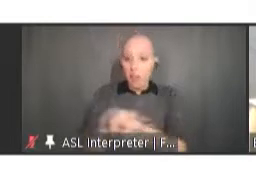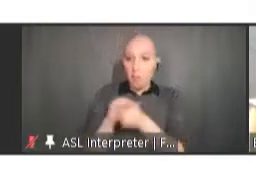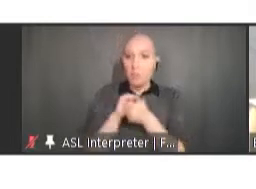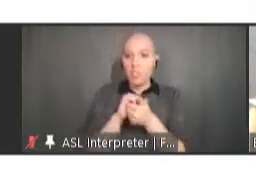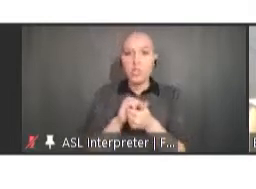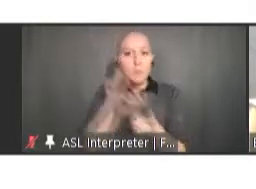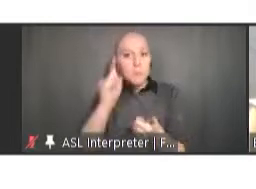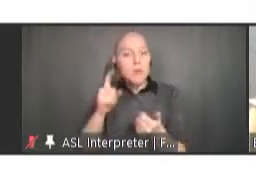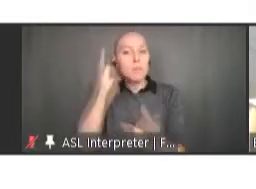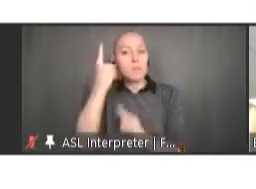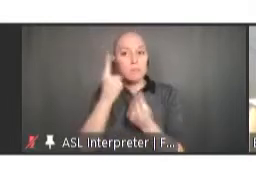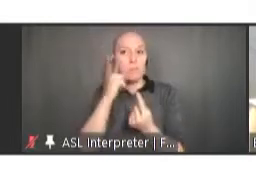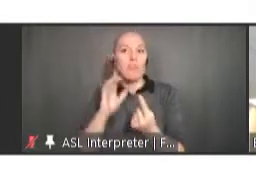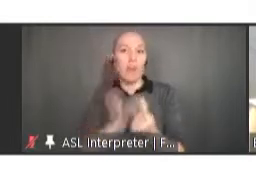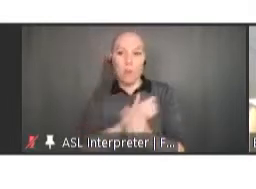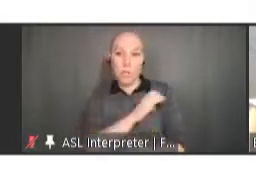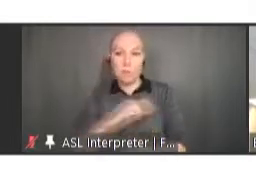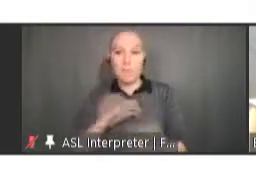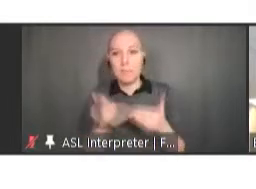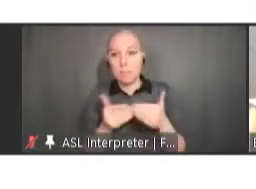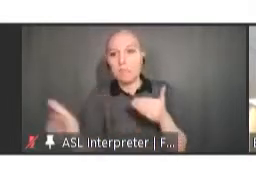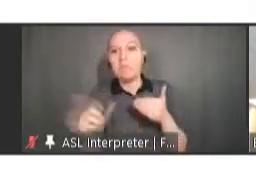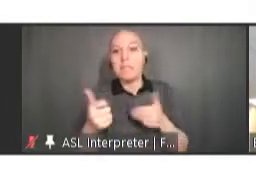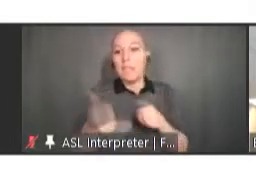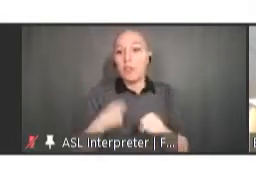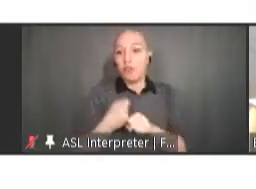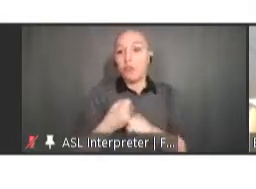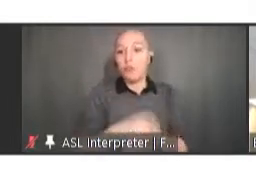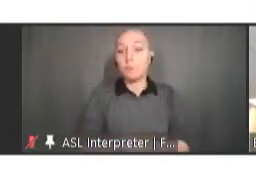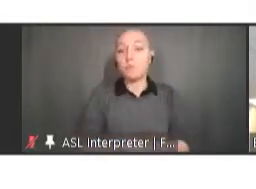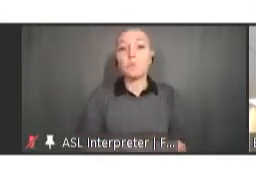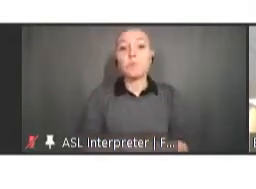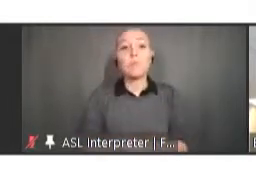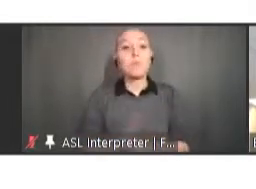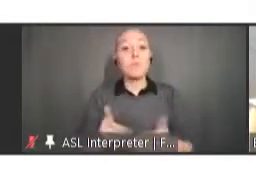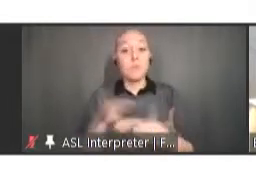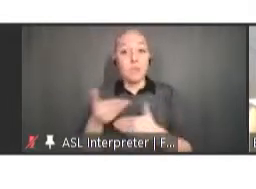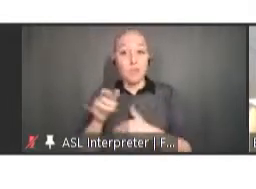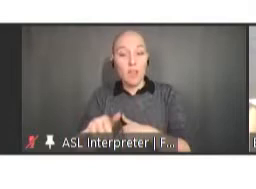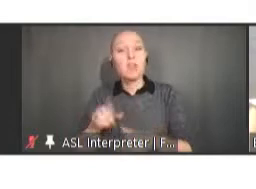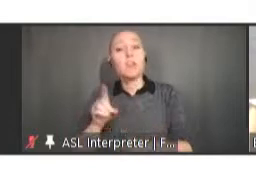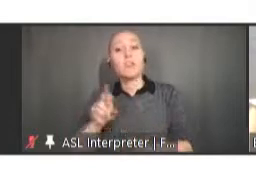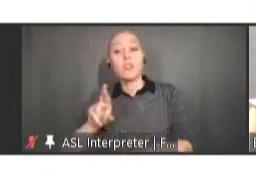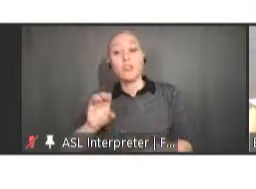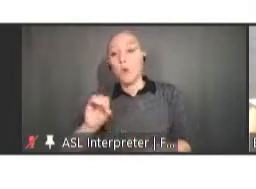in the next decade. Dr. Shet and Hotez reviewed the impact of the pandemic has had on other global